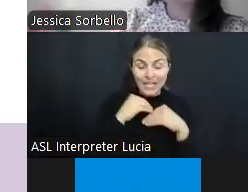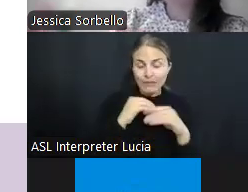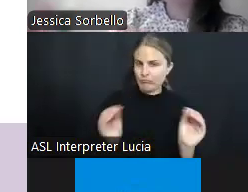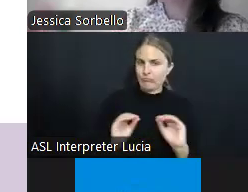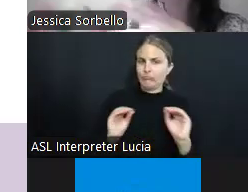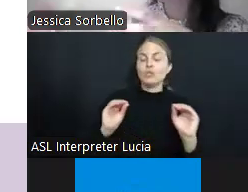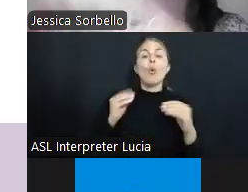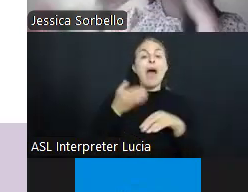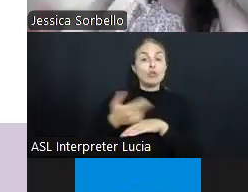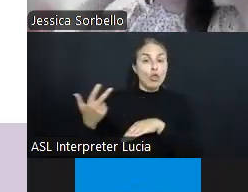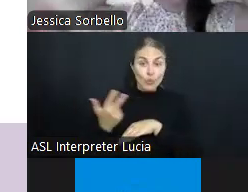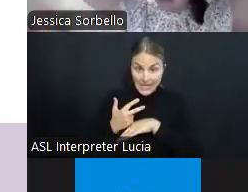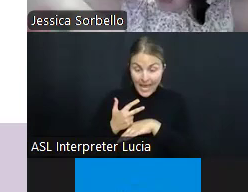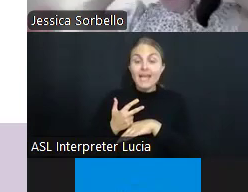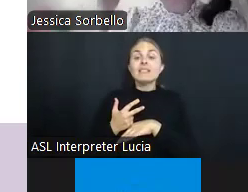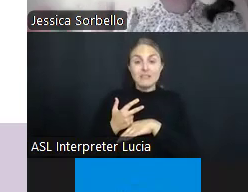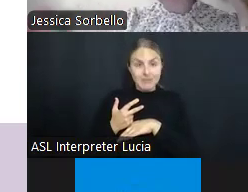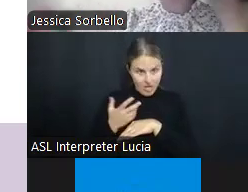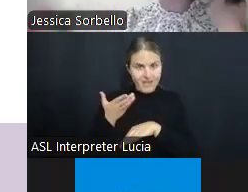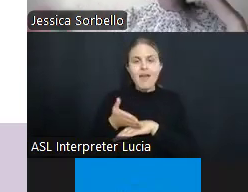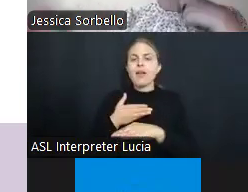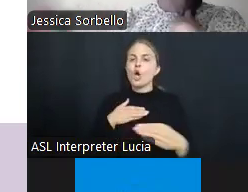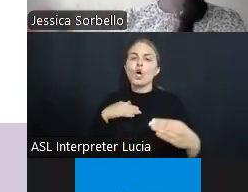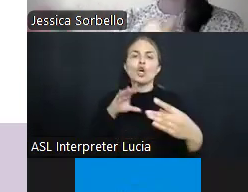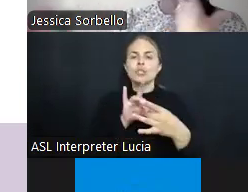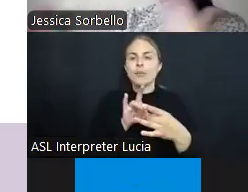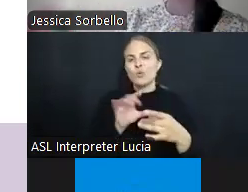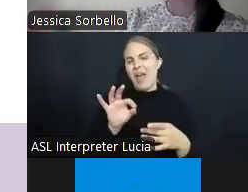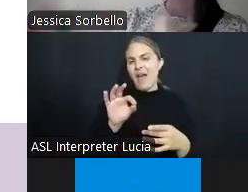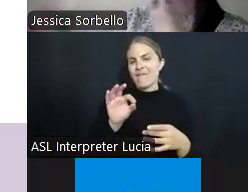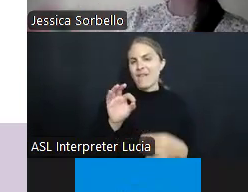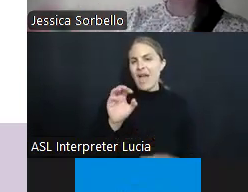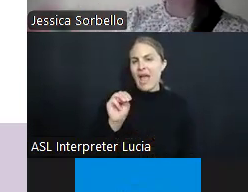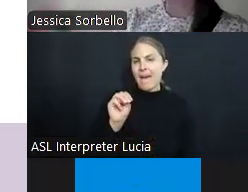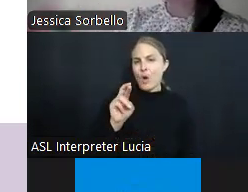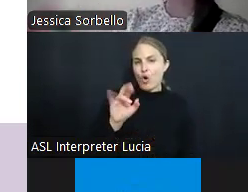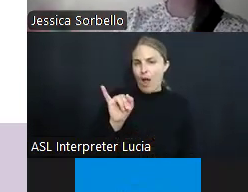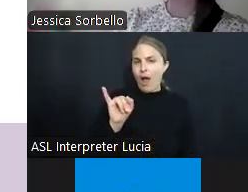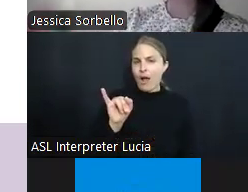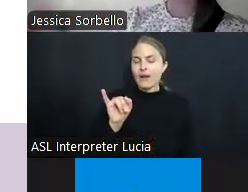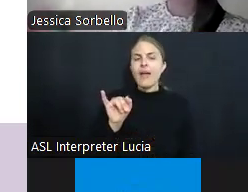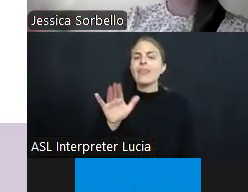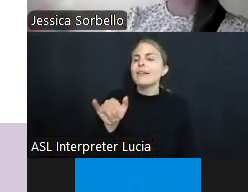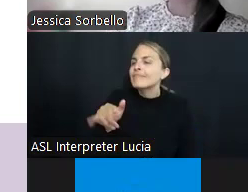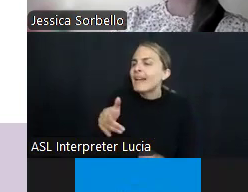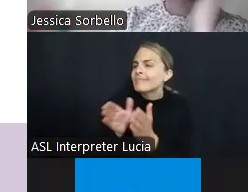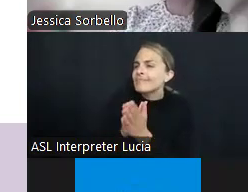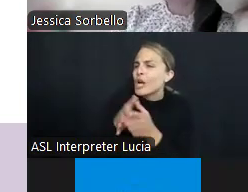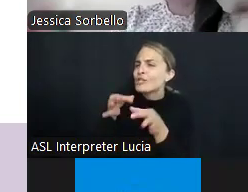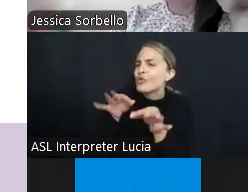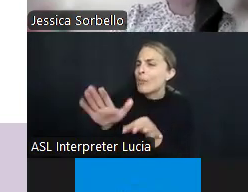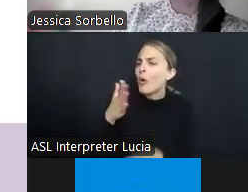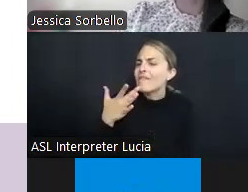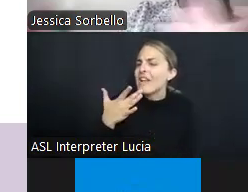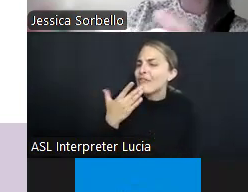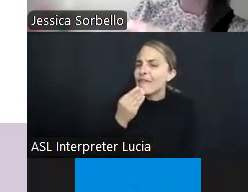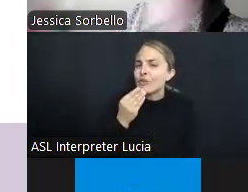describe their favorite food. So, you know, the scent of